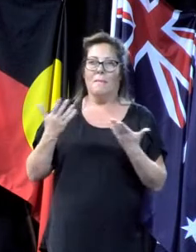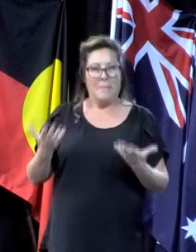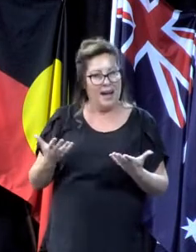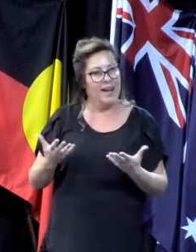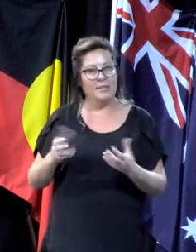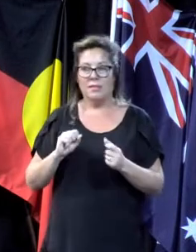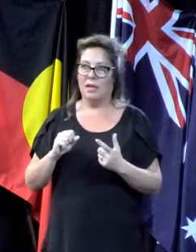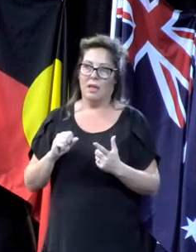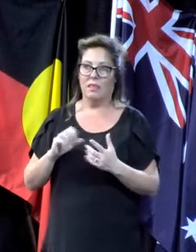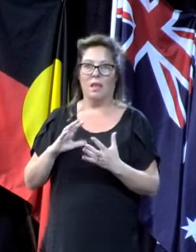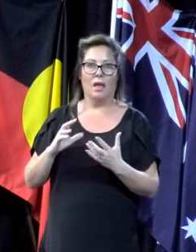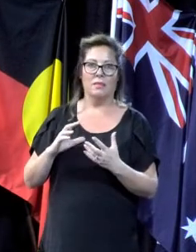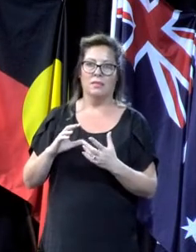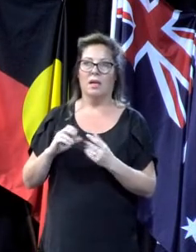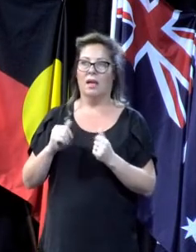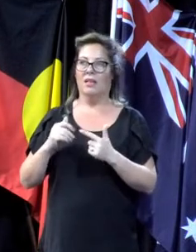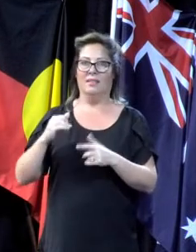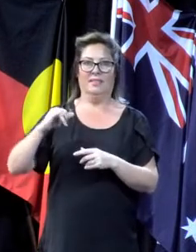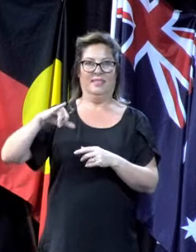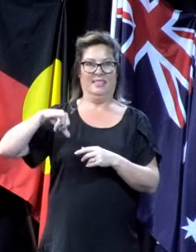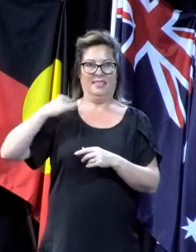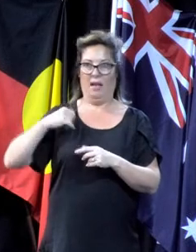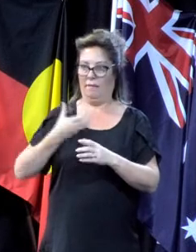by staffing, teacher shortages, that sort of stuff,